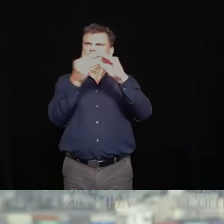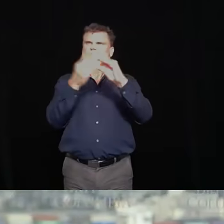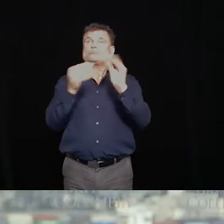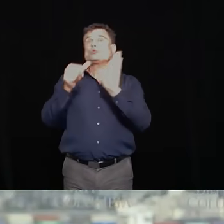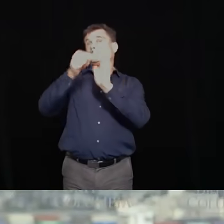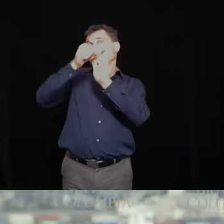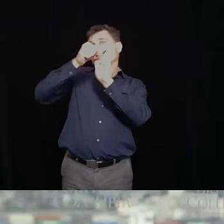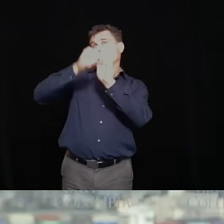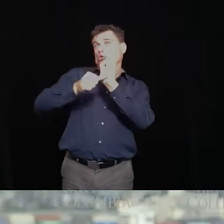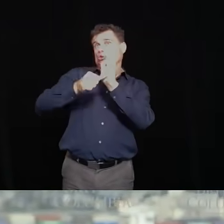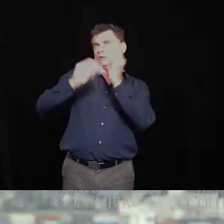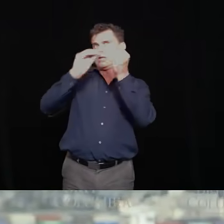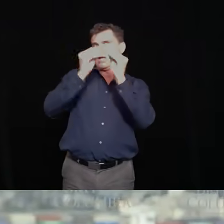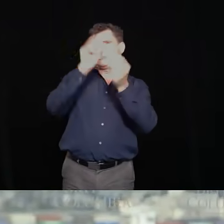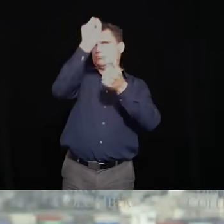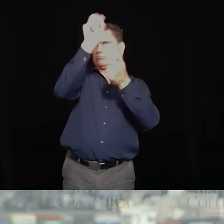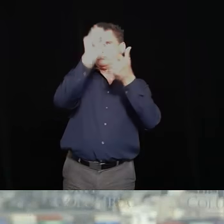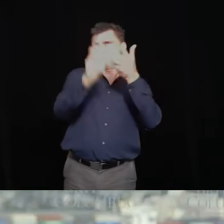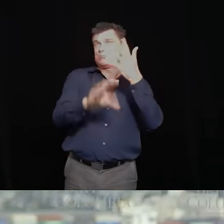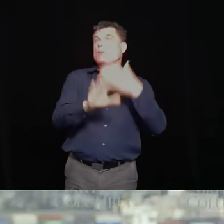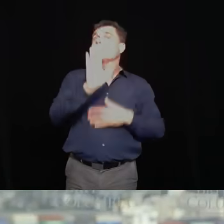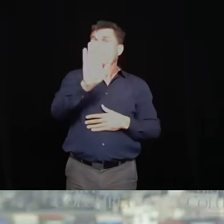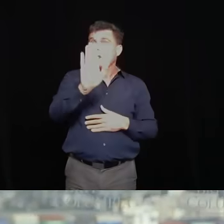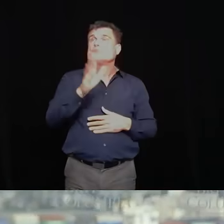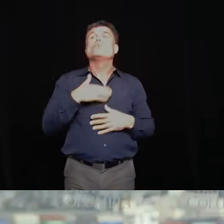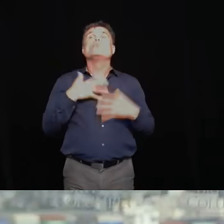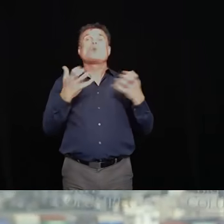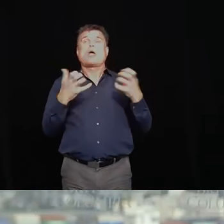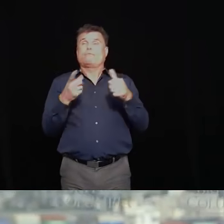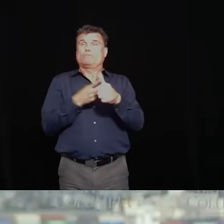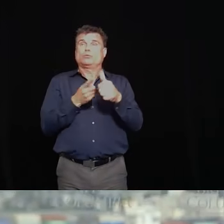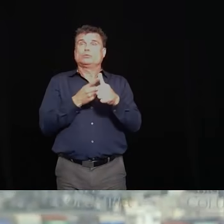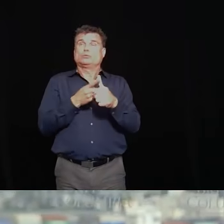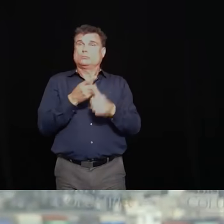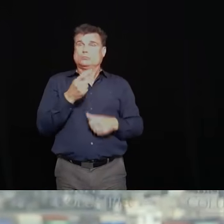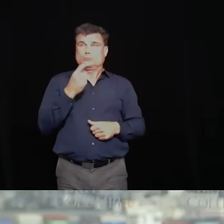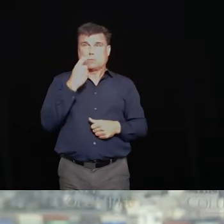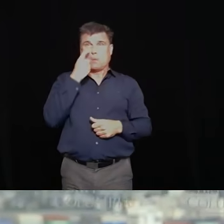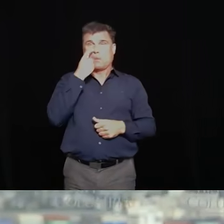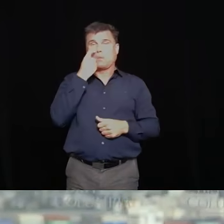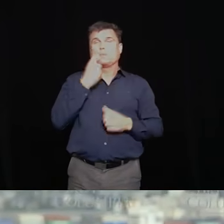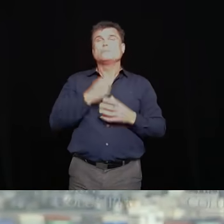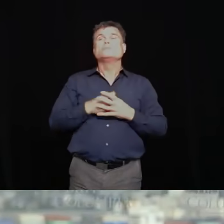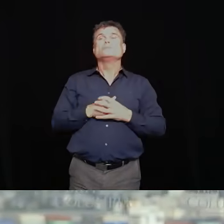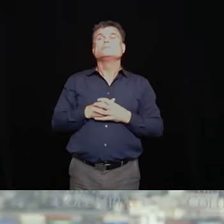And for some people their own risk will mean that those numbers need to stay very small.